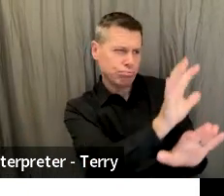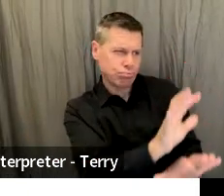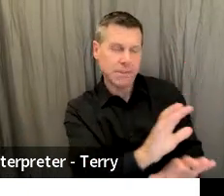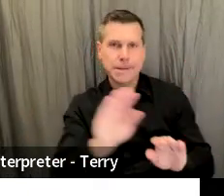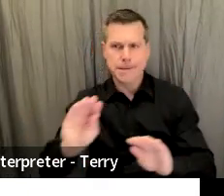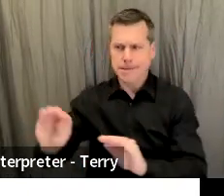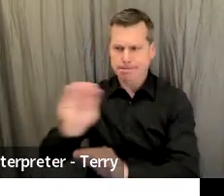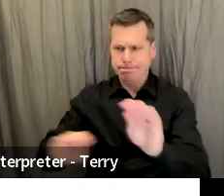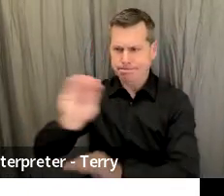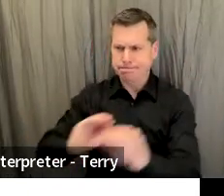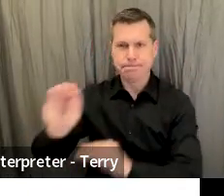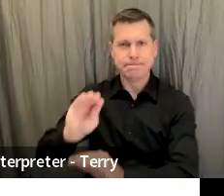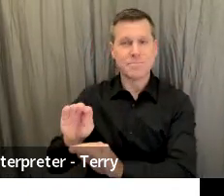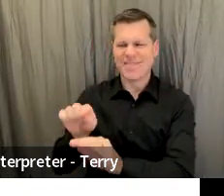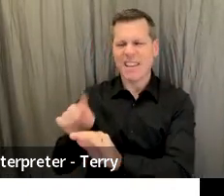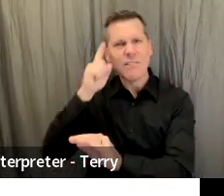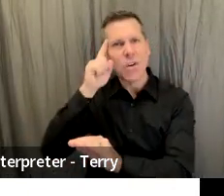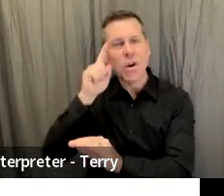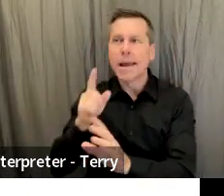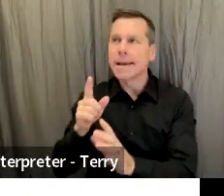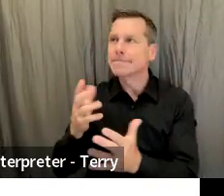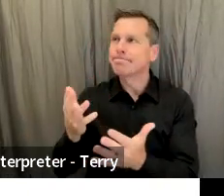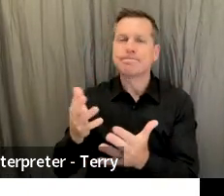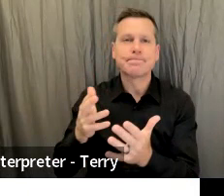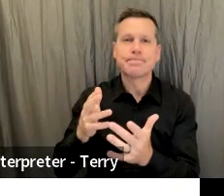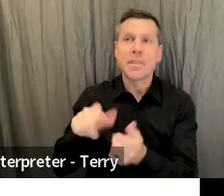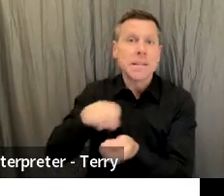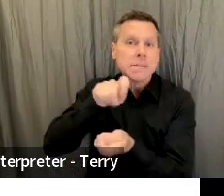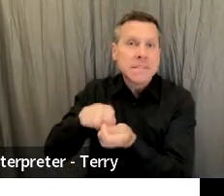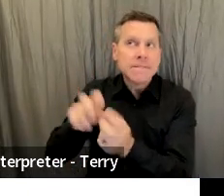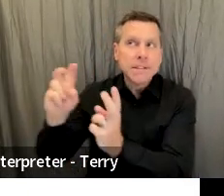And so if you're looking for something on a specific topic under English one day,